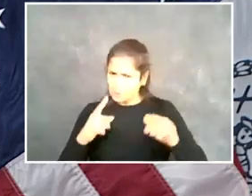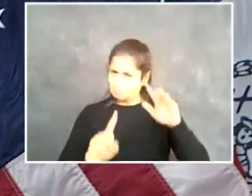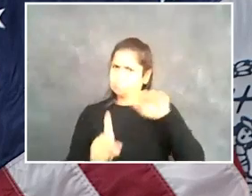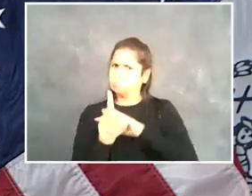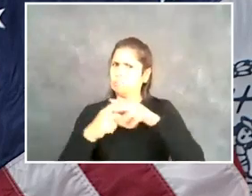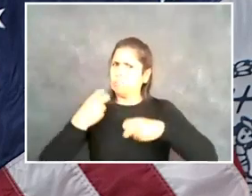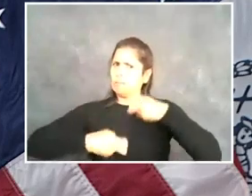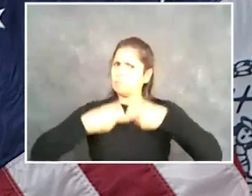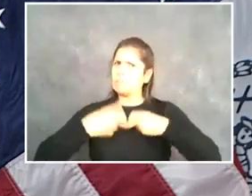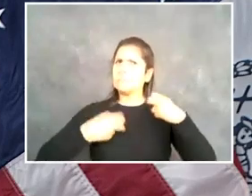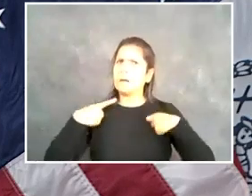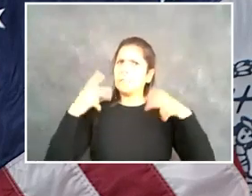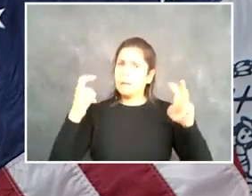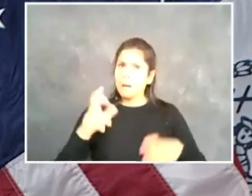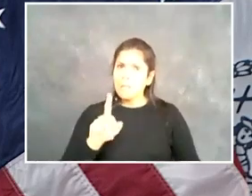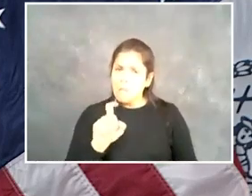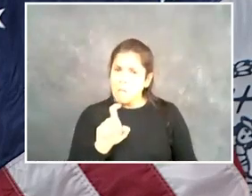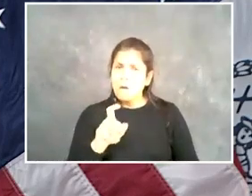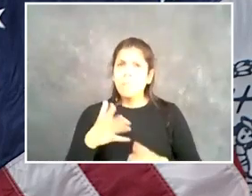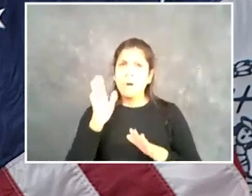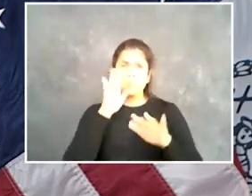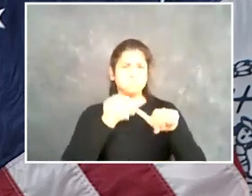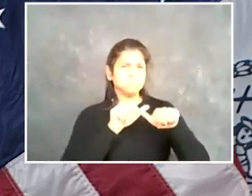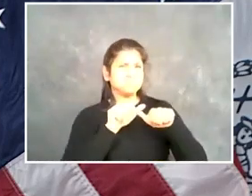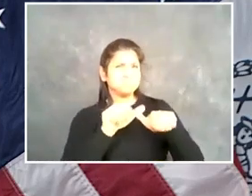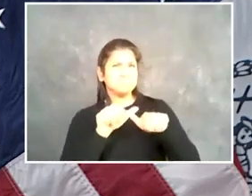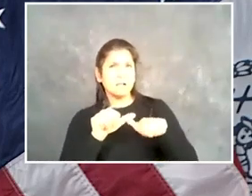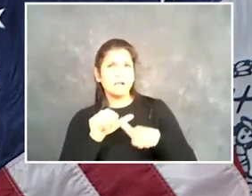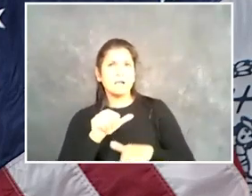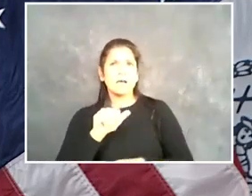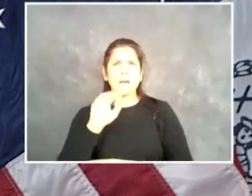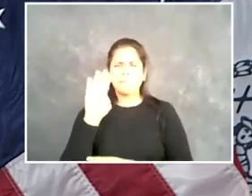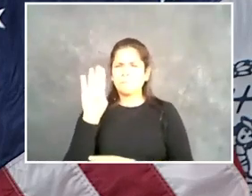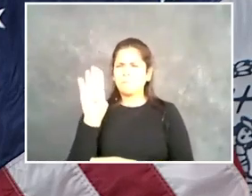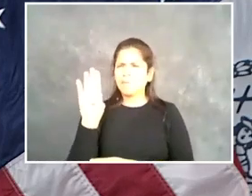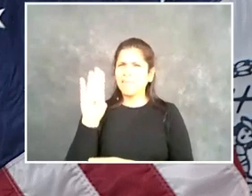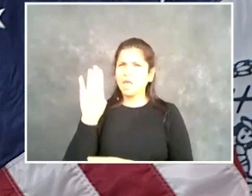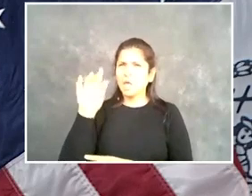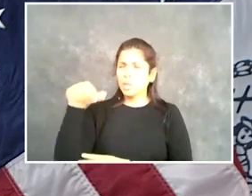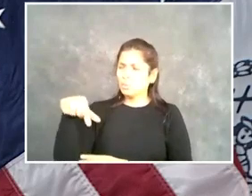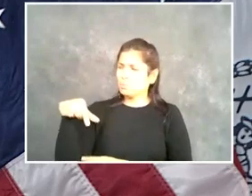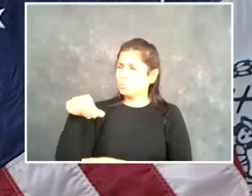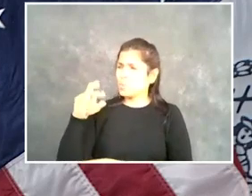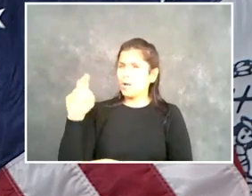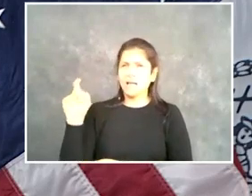WITH THE BQX PROJECT AND ALSO I'M CURIOUS IF THE FIRST LADY